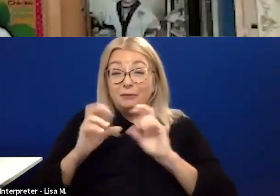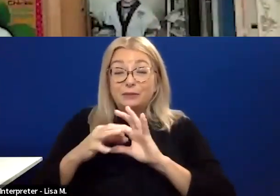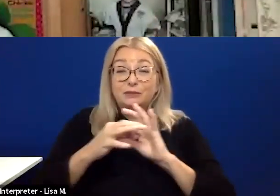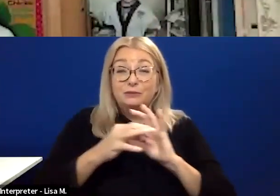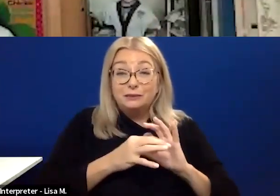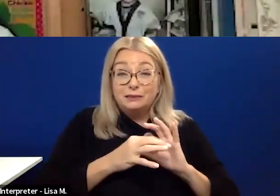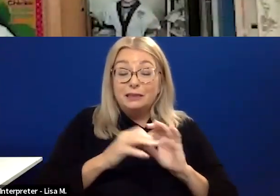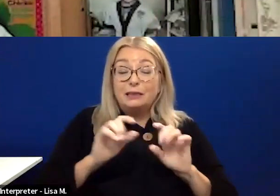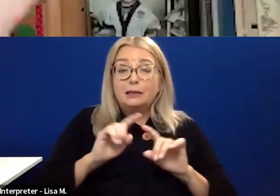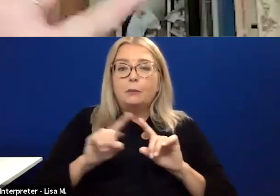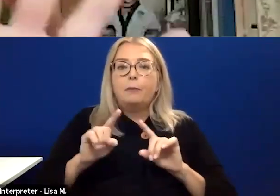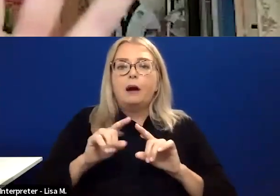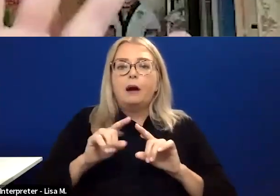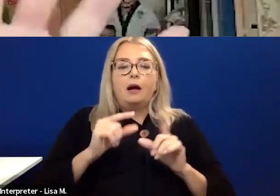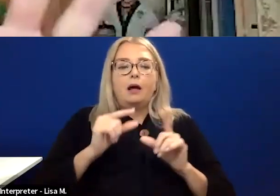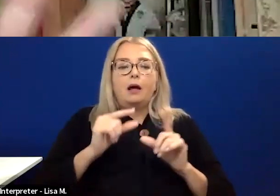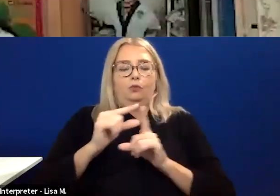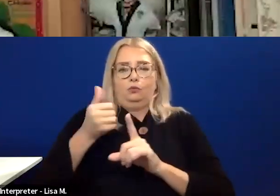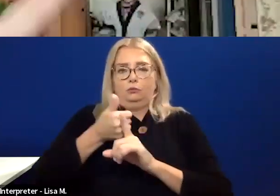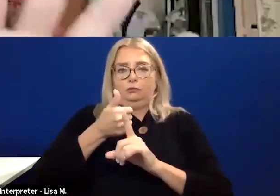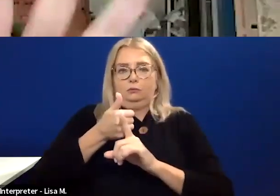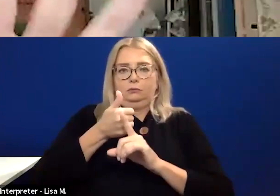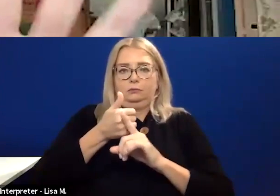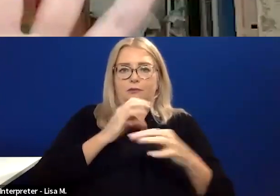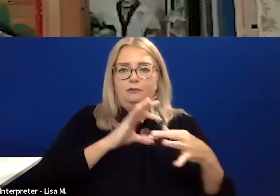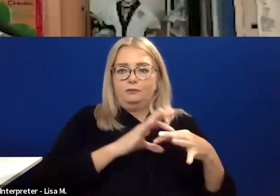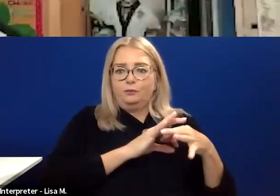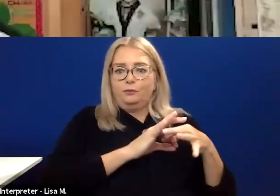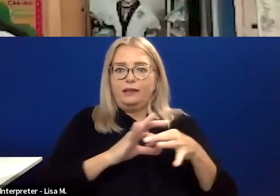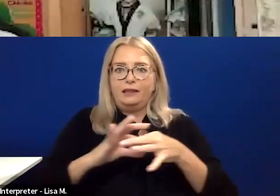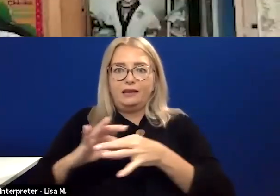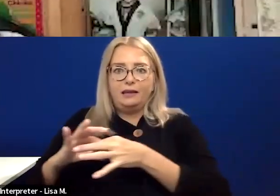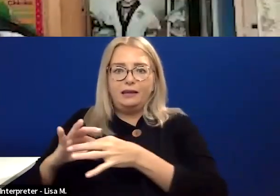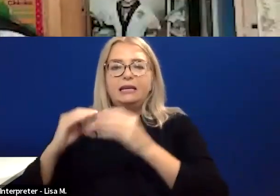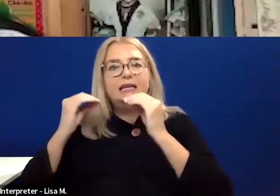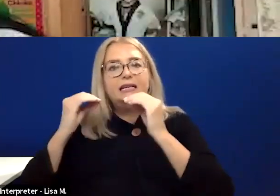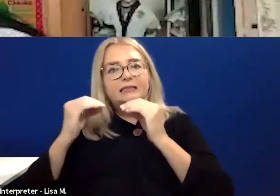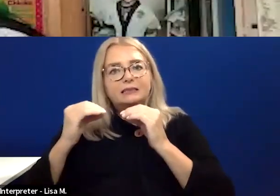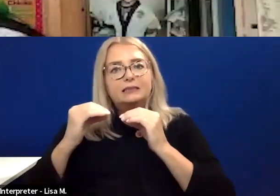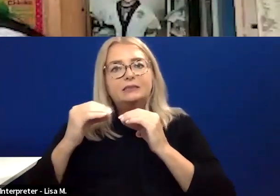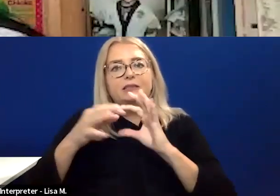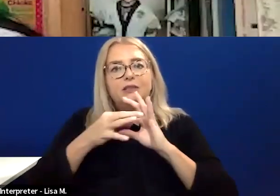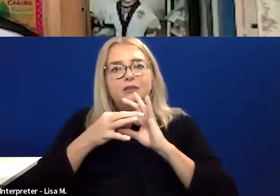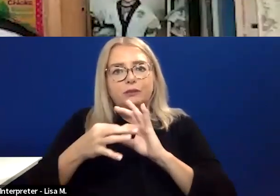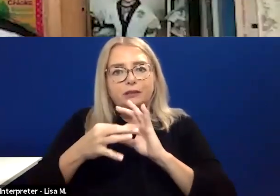words and explicitly teaching though teaching the relationship among words is an important feature